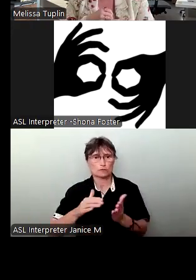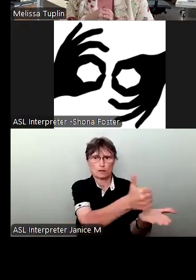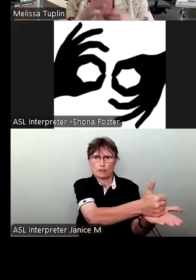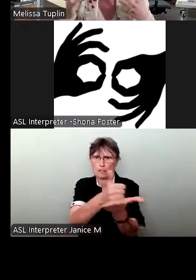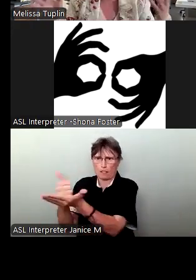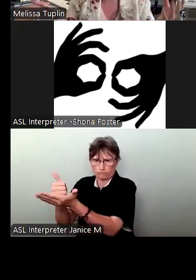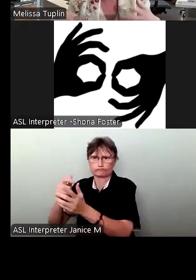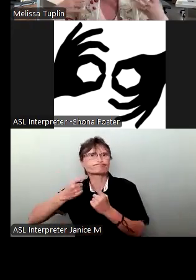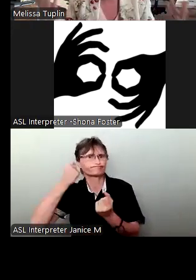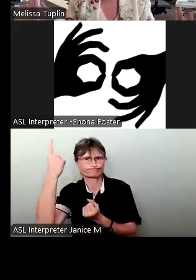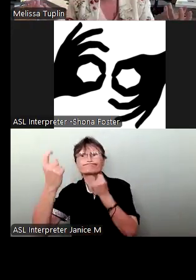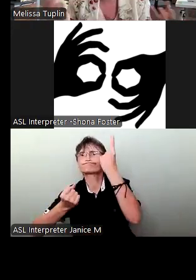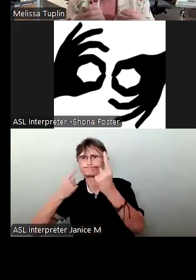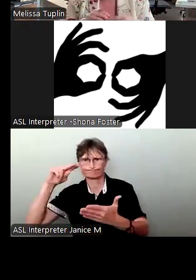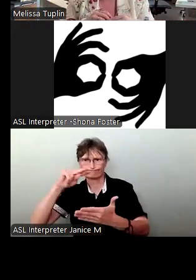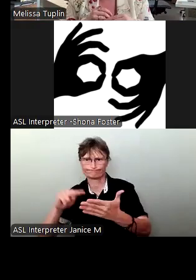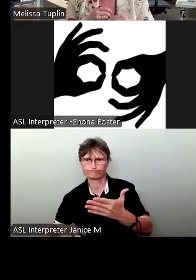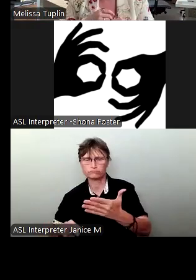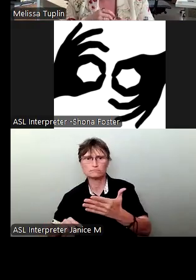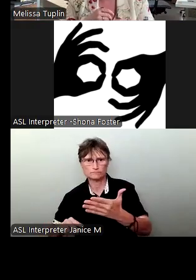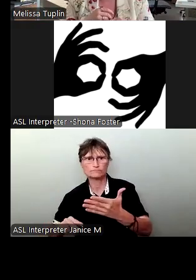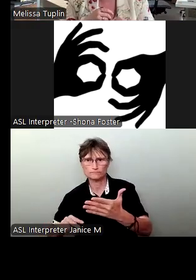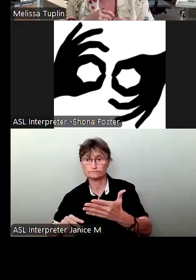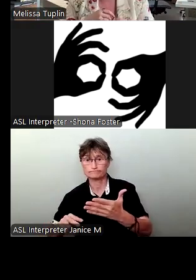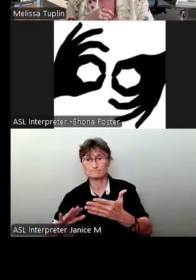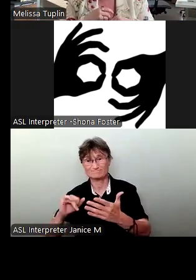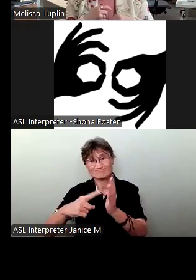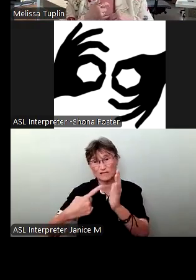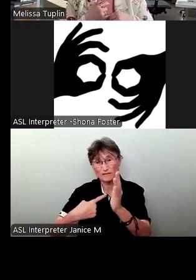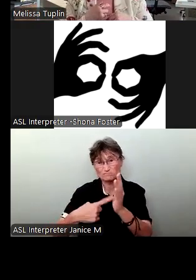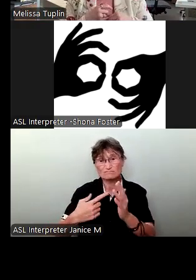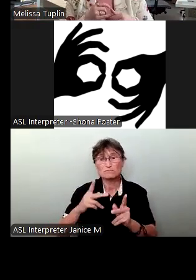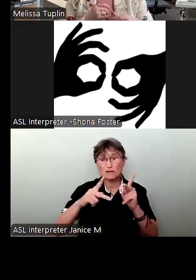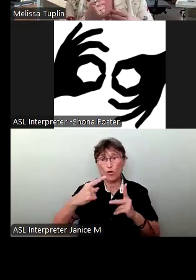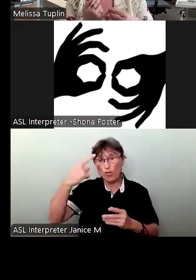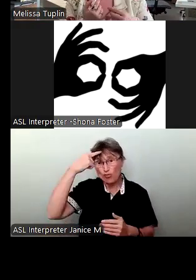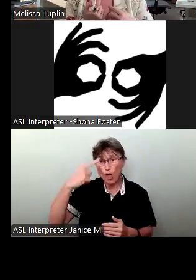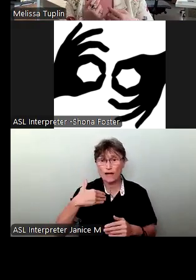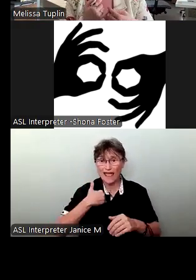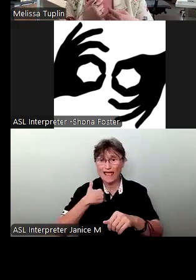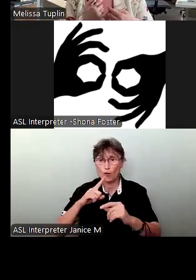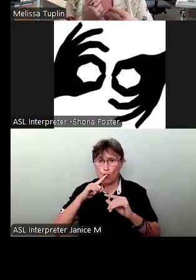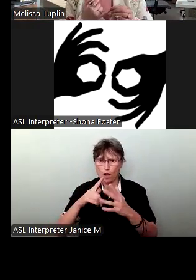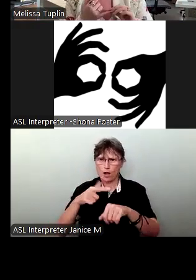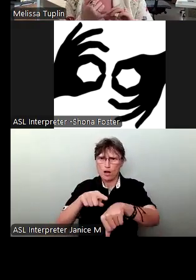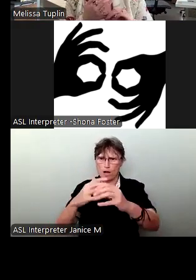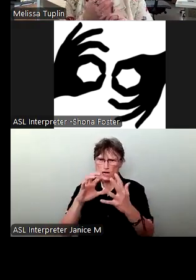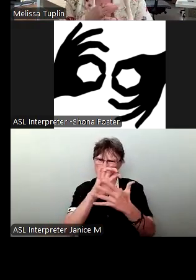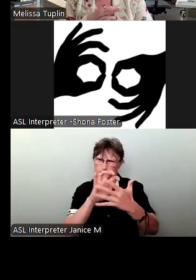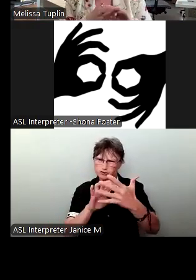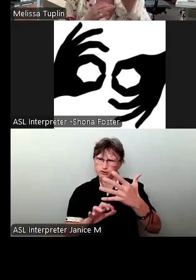than a long essay that that doesn't provide much depth. So here assessors will want you to speak